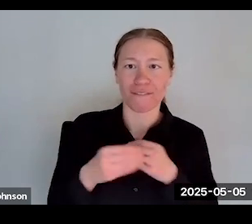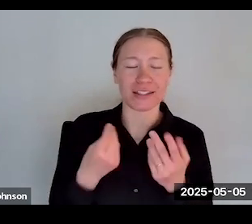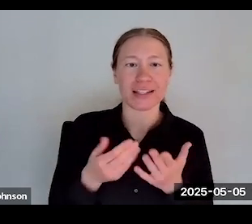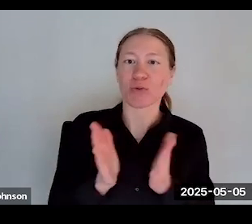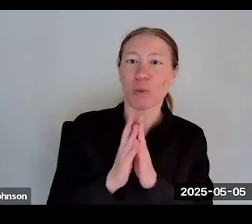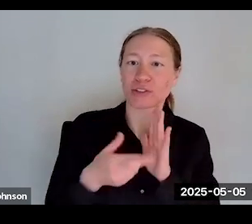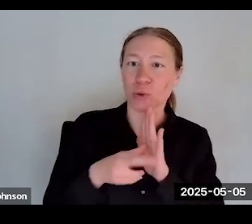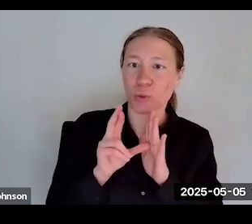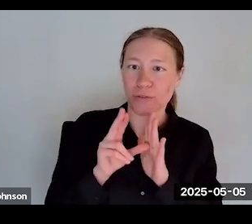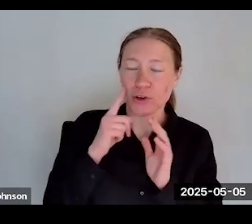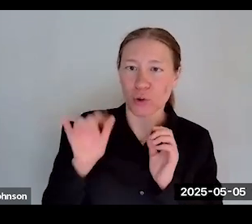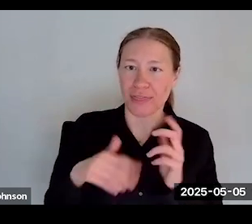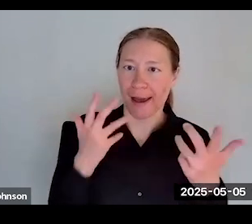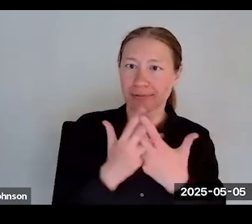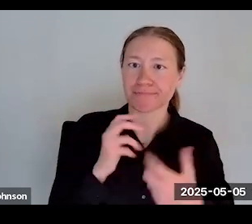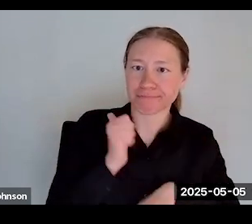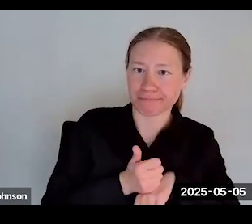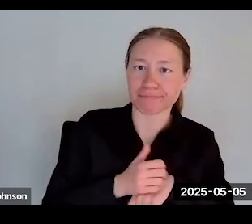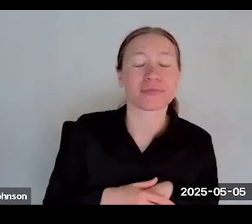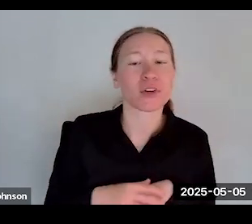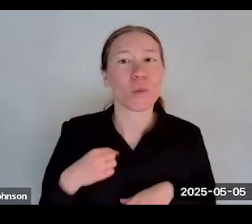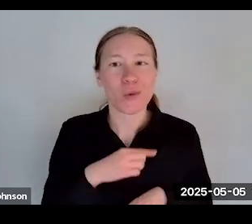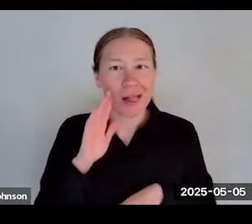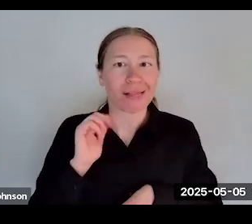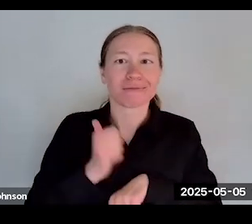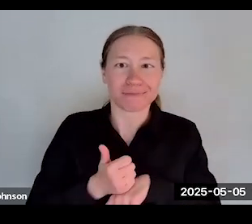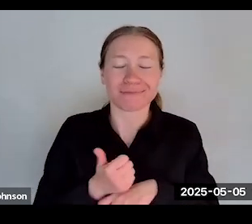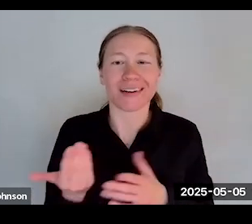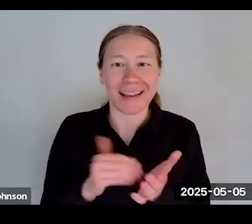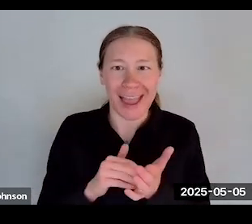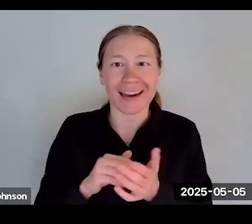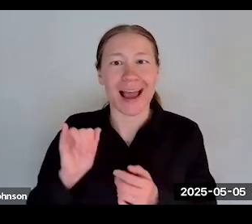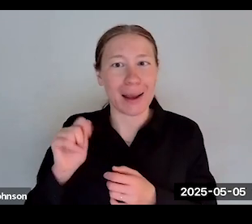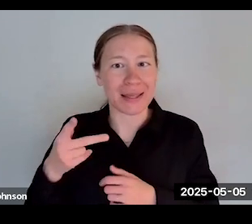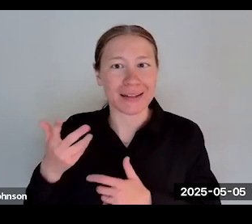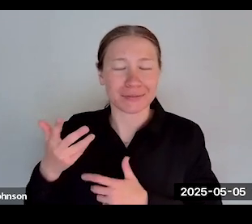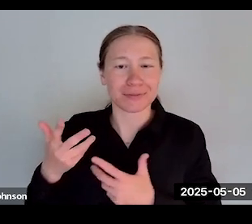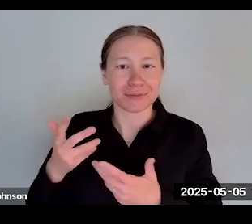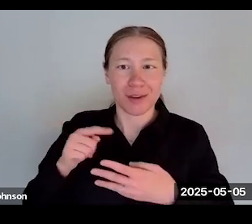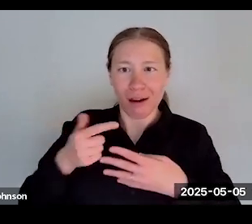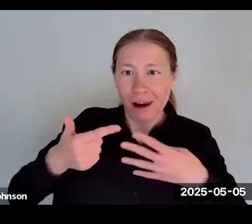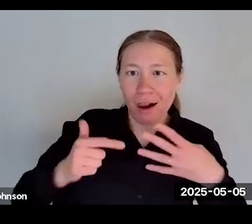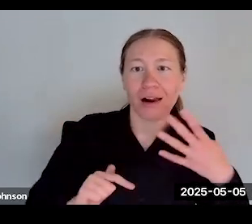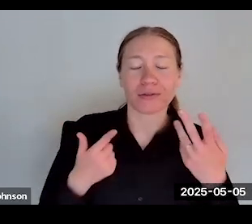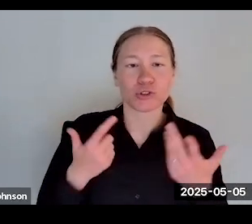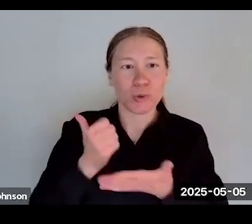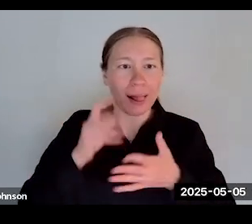So we'll reengage in the interactive process to help determine a more effective accommodation that works for the employee and for the unit.